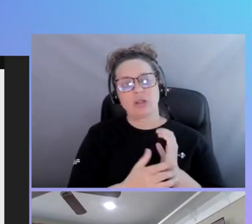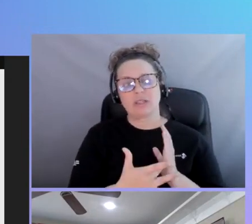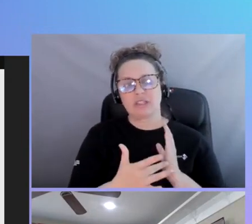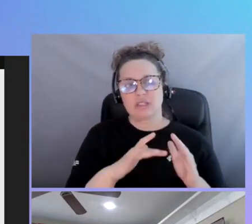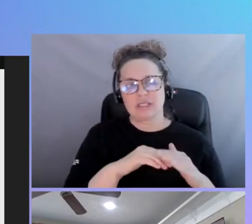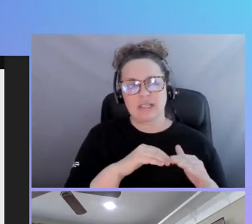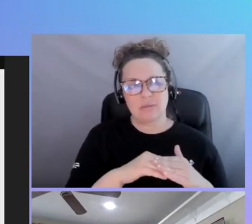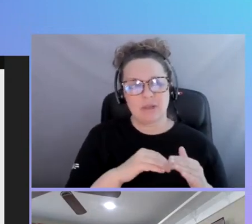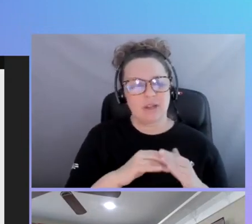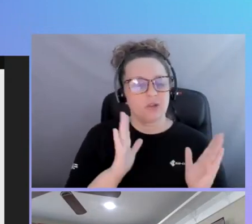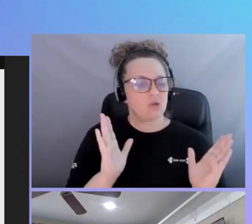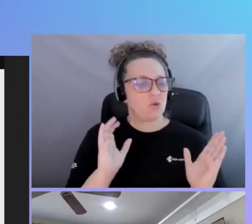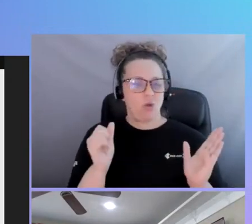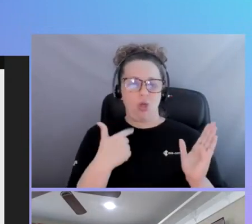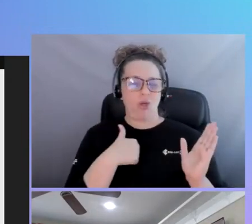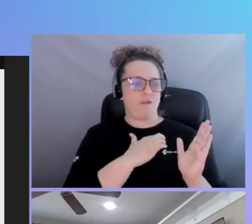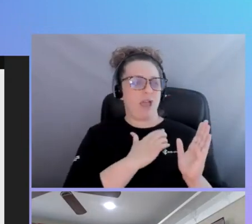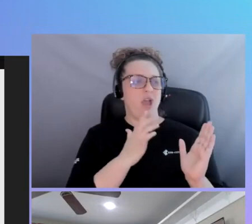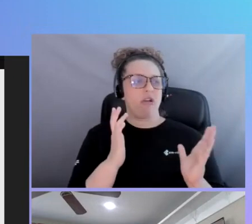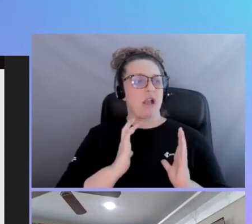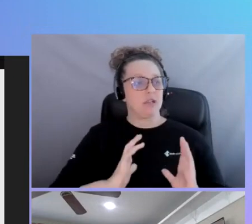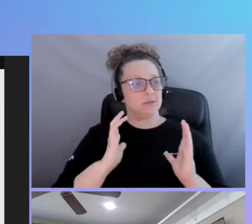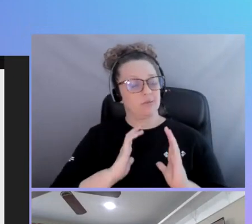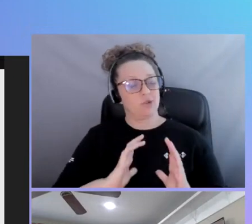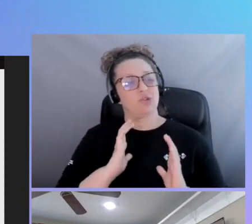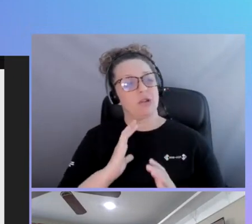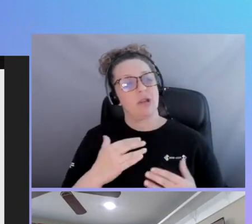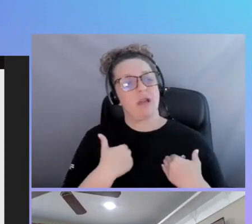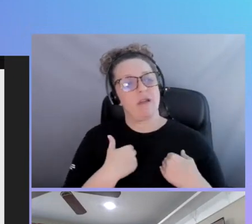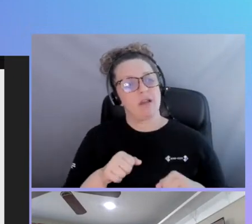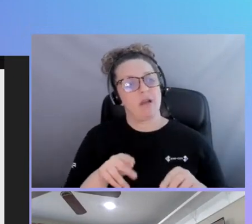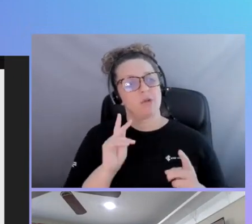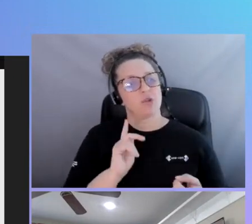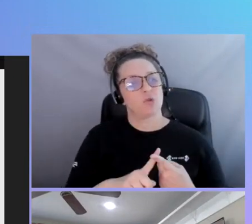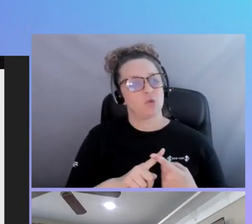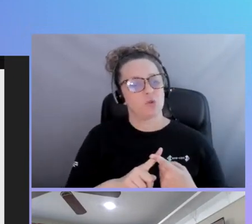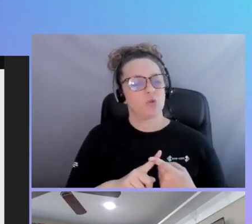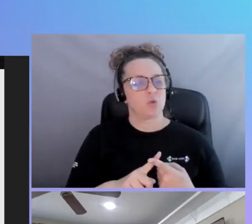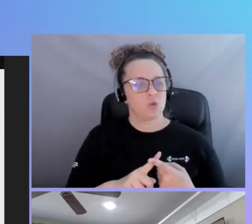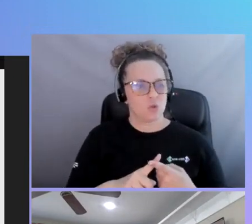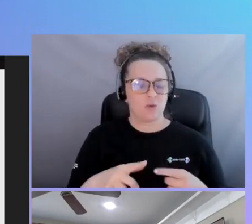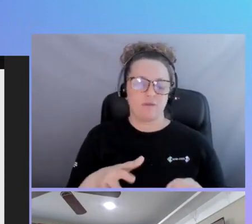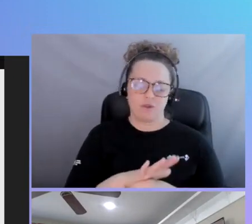our customers have an opportunity to fully engage and